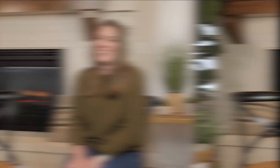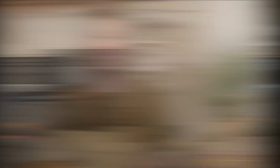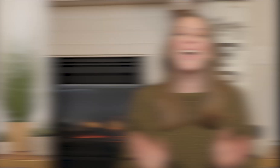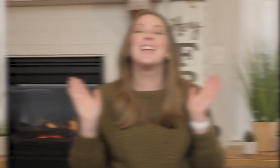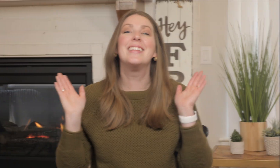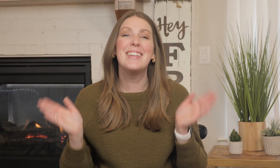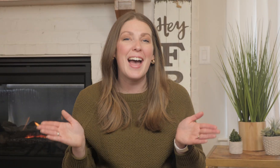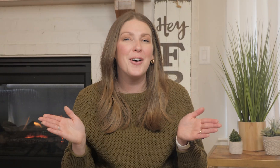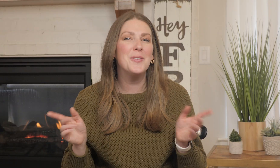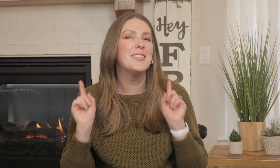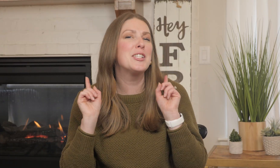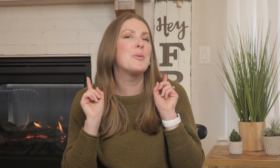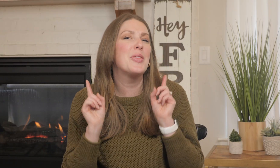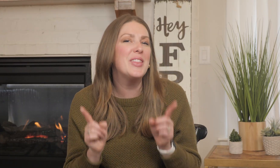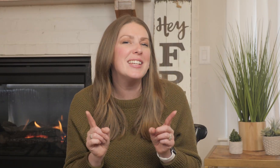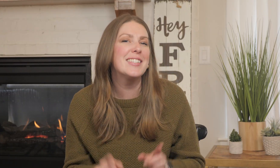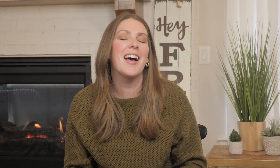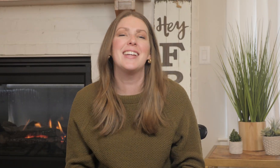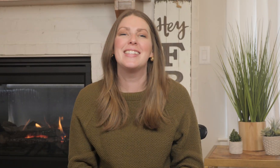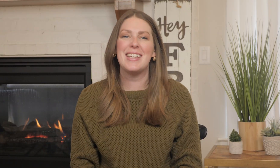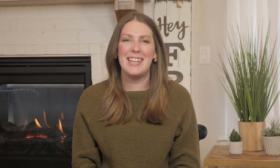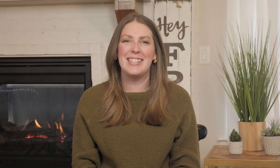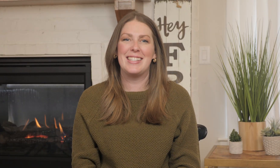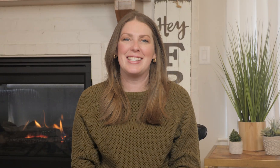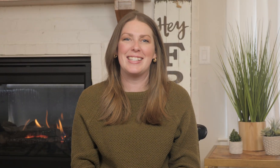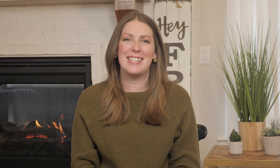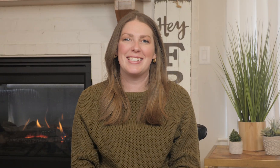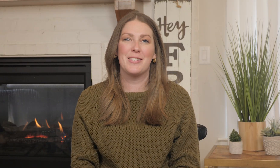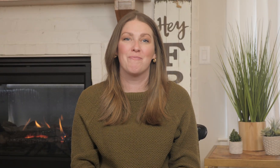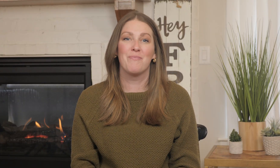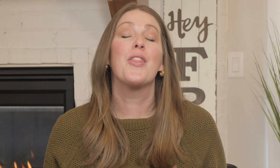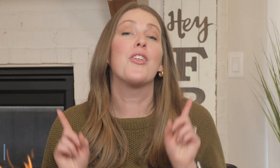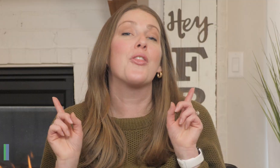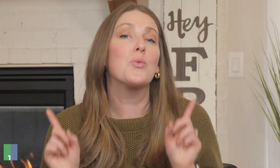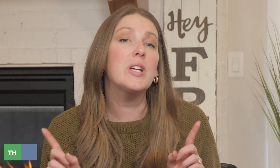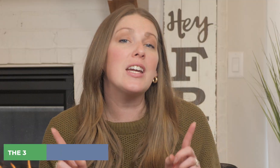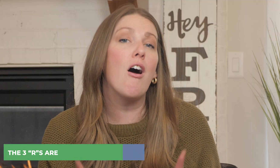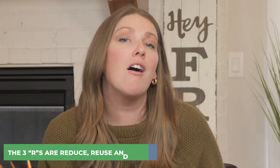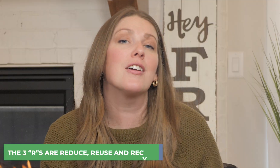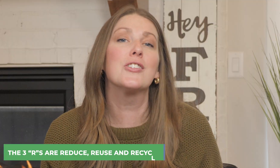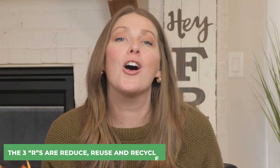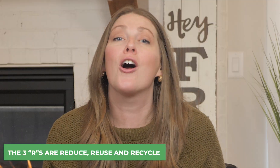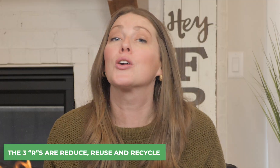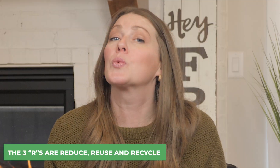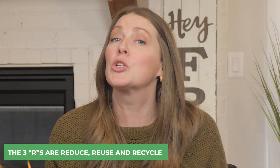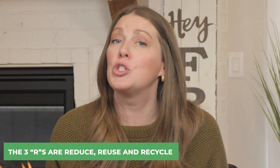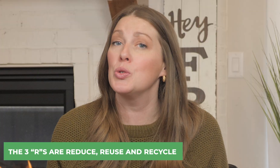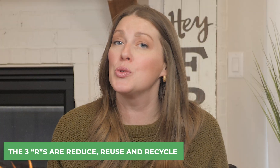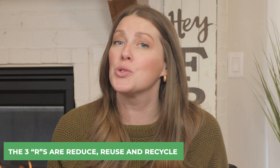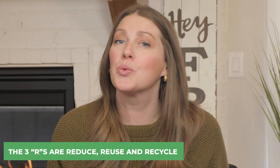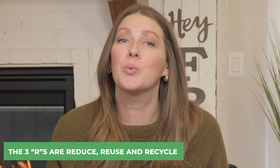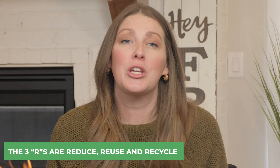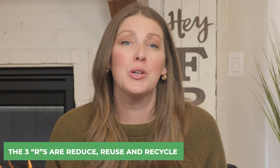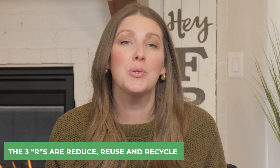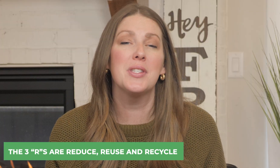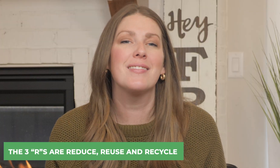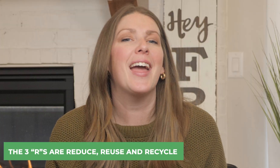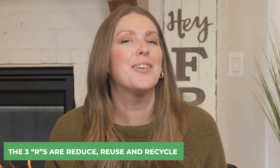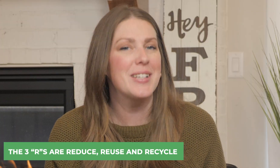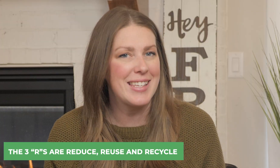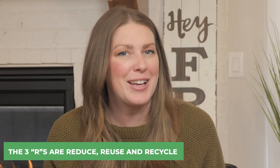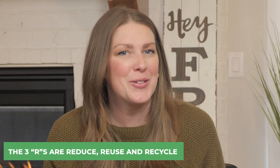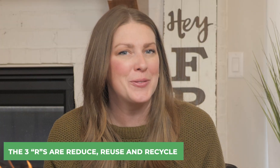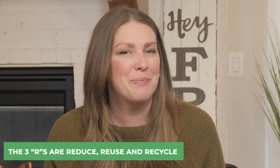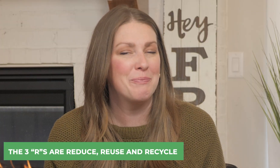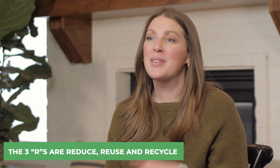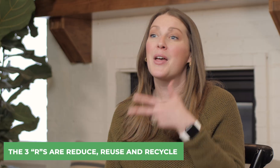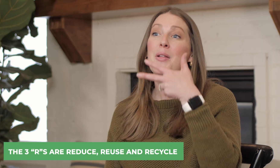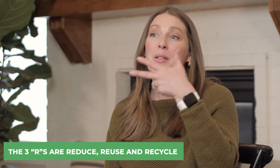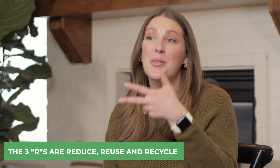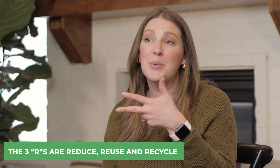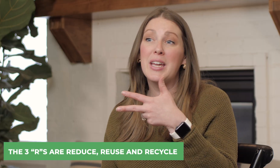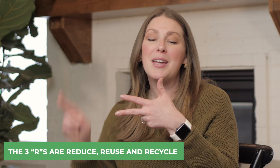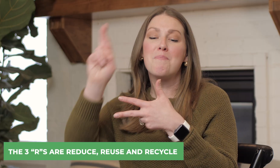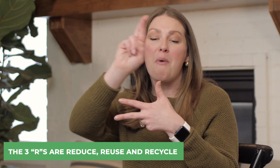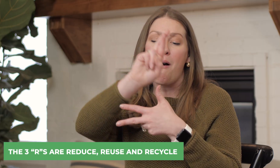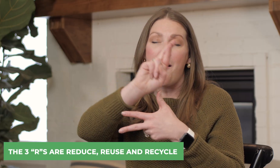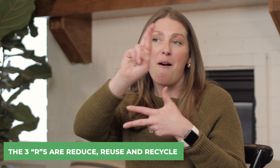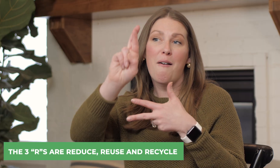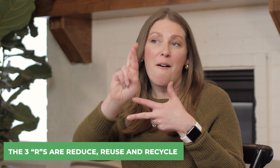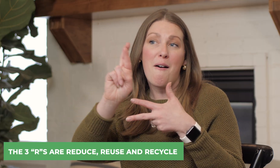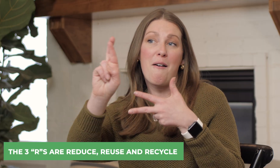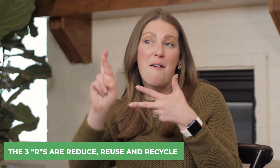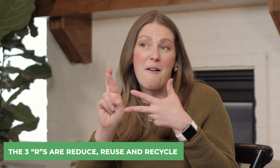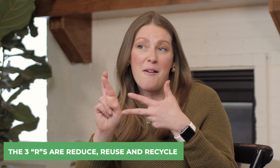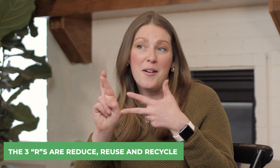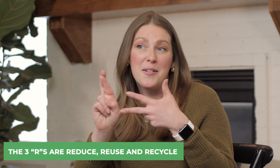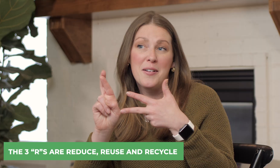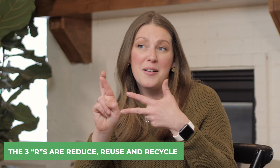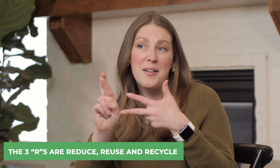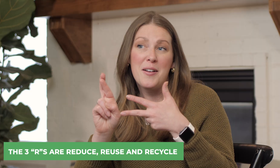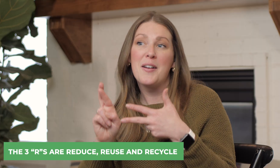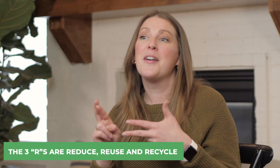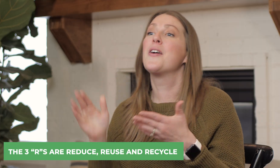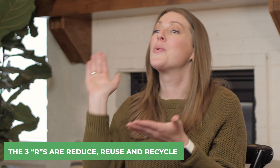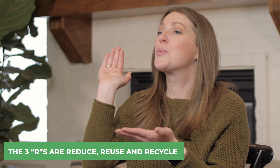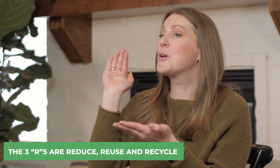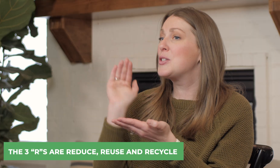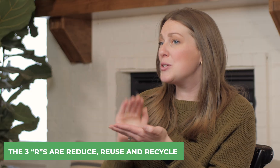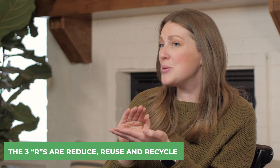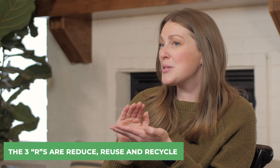Now let's put these signs into sentences. The three r's are reduce, reuse, and recycle. 'Three r, r, r, reduce